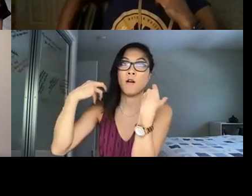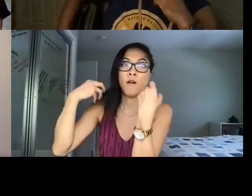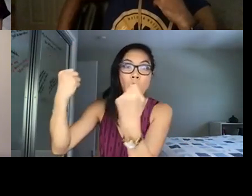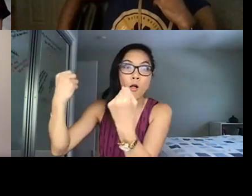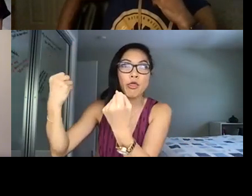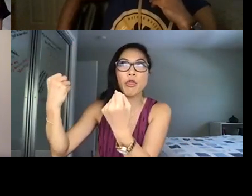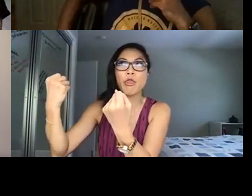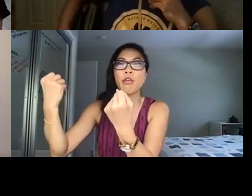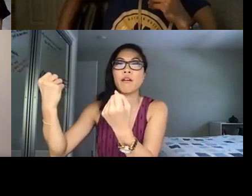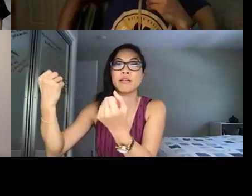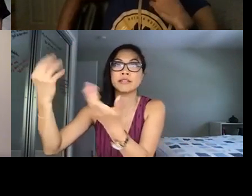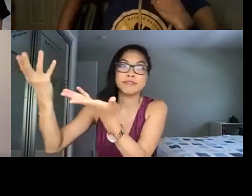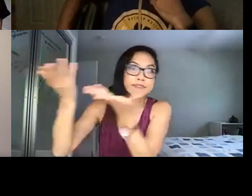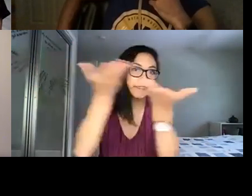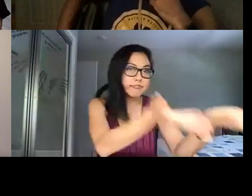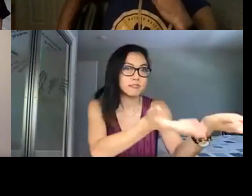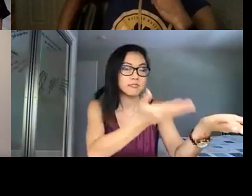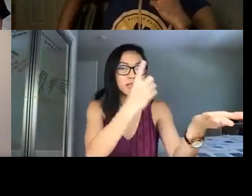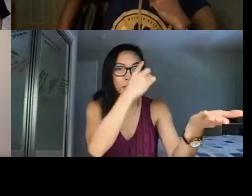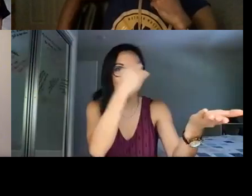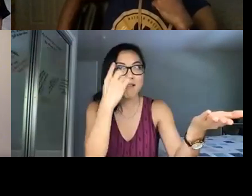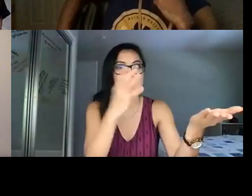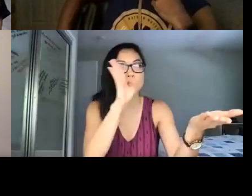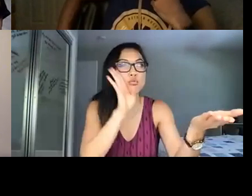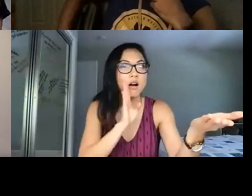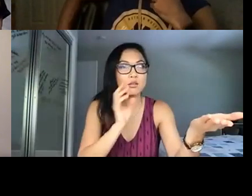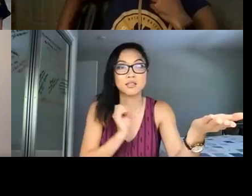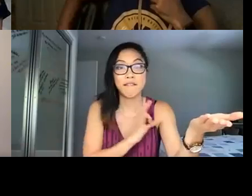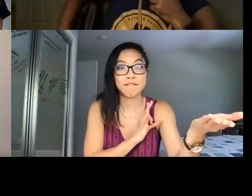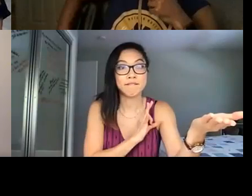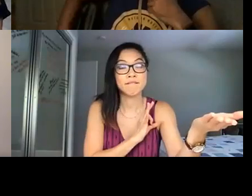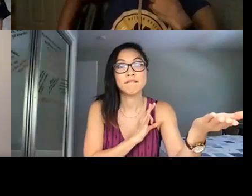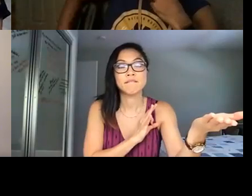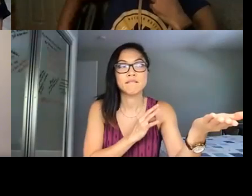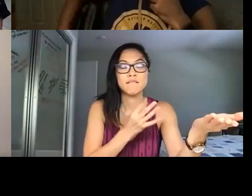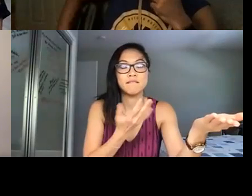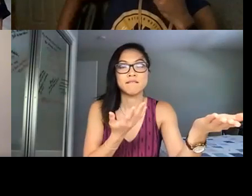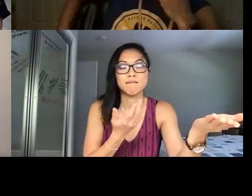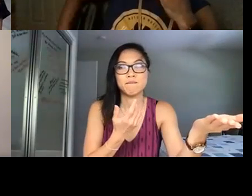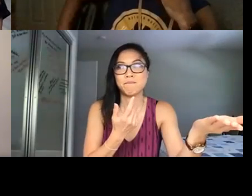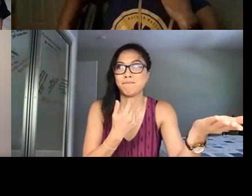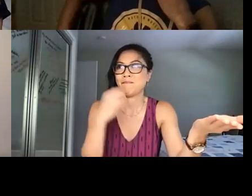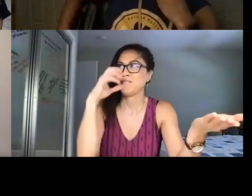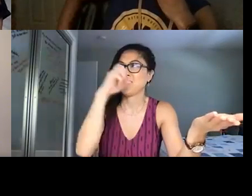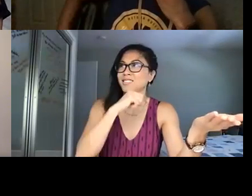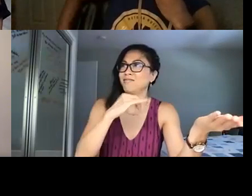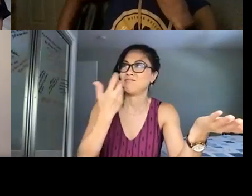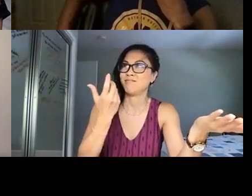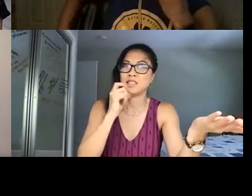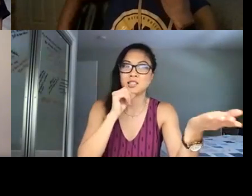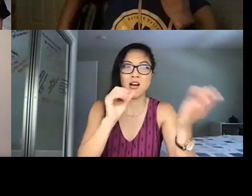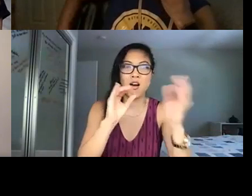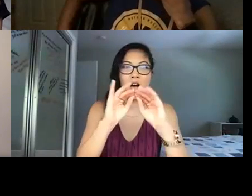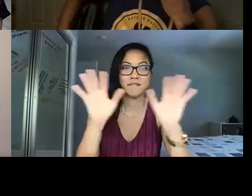now because I guess it's not obvious but I think, you know,